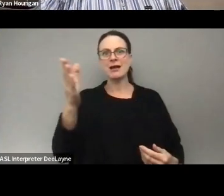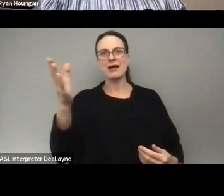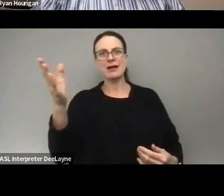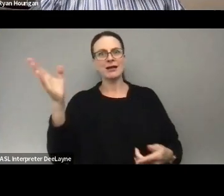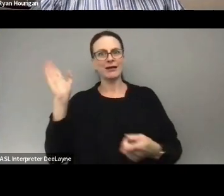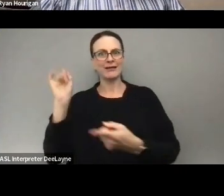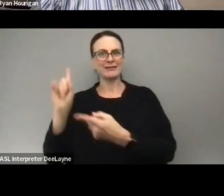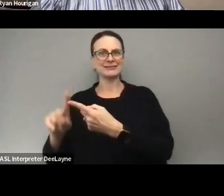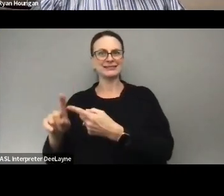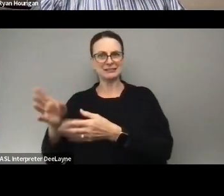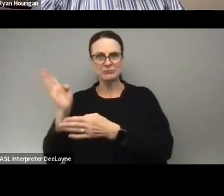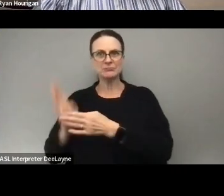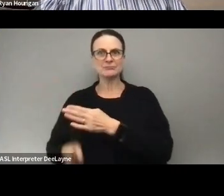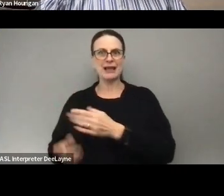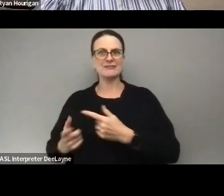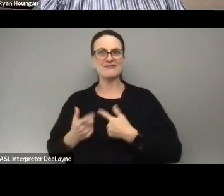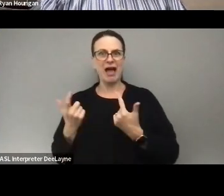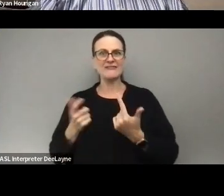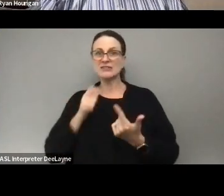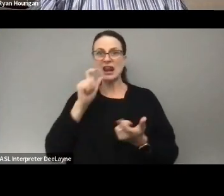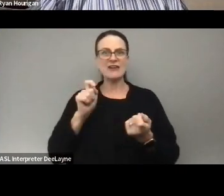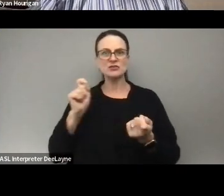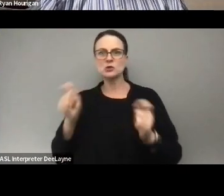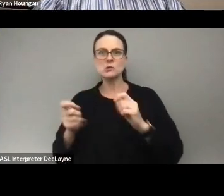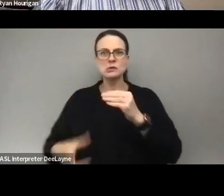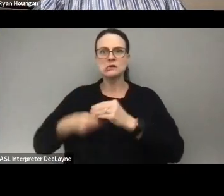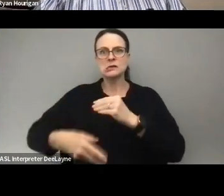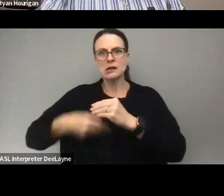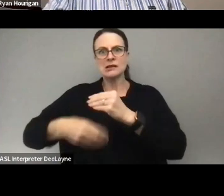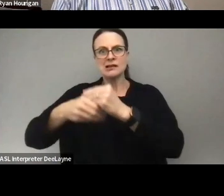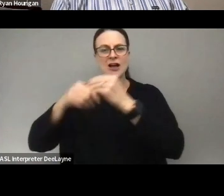and not have to be modified for like, let's say a wheelchair.